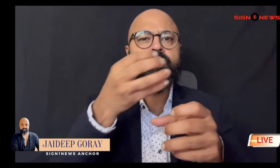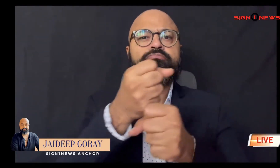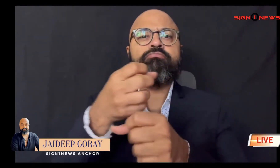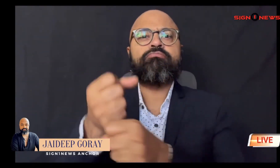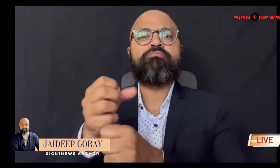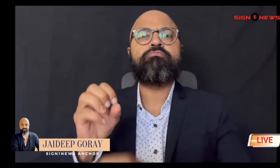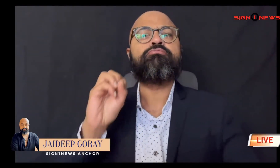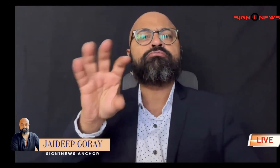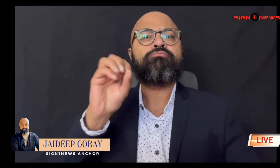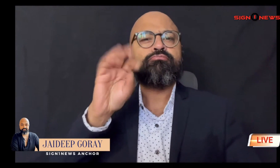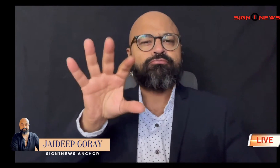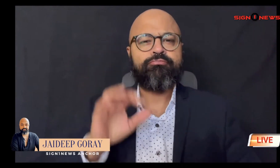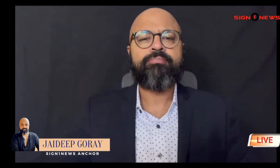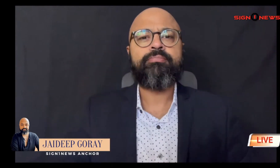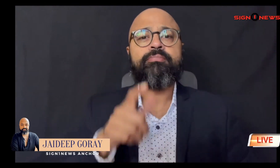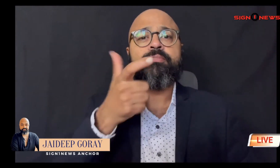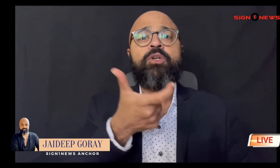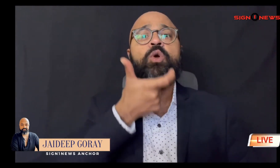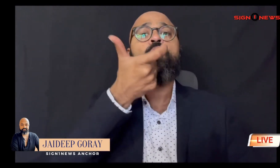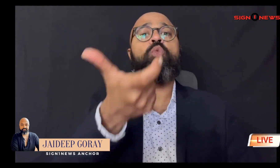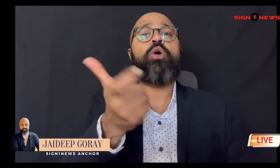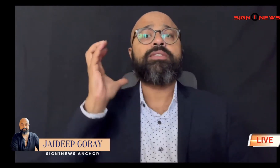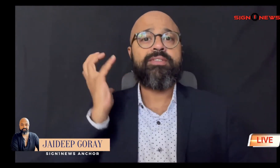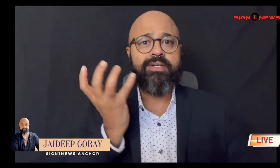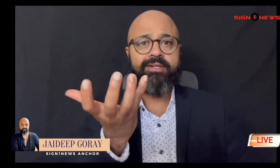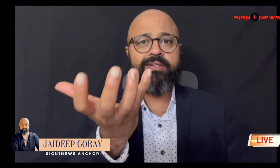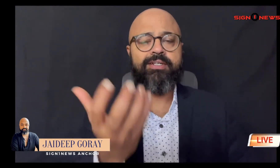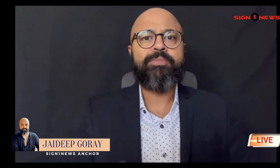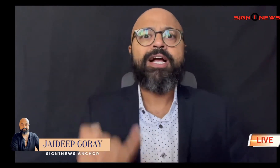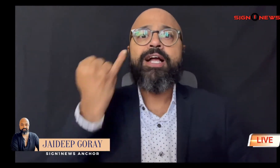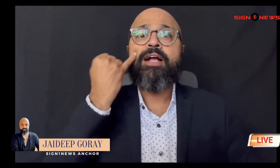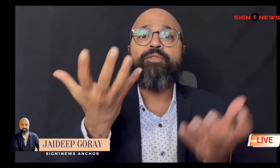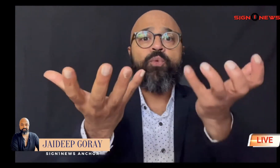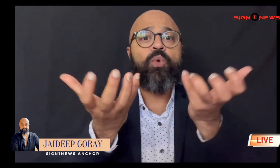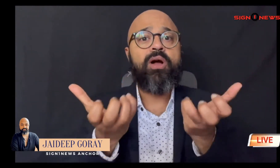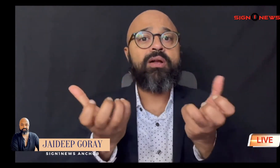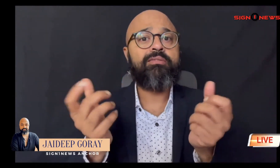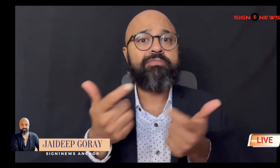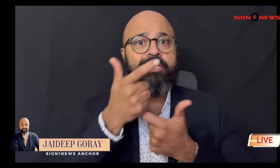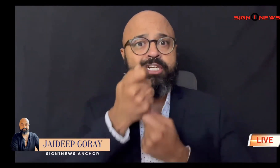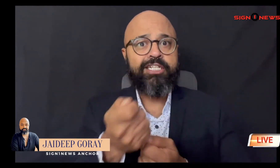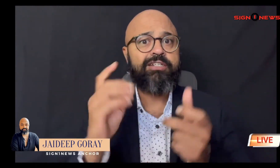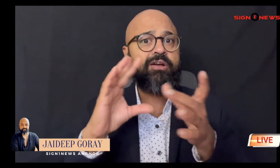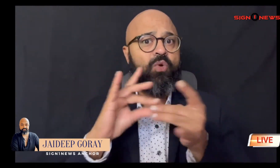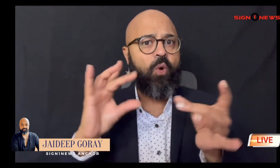Here's a quick look at the top trending stories making headlines today. If you post an interesting comment about